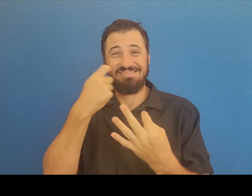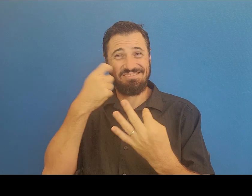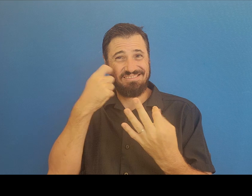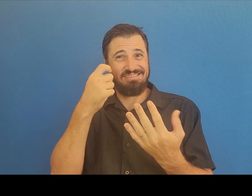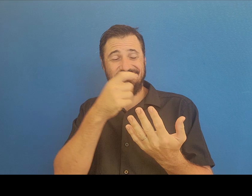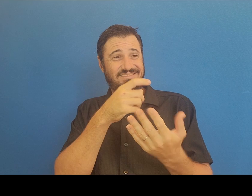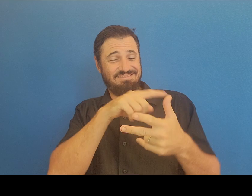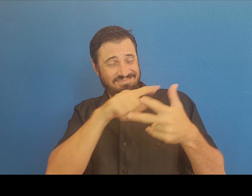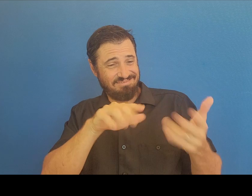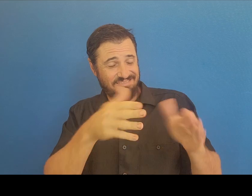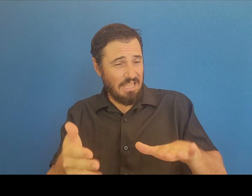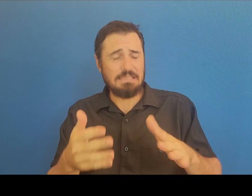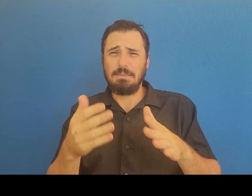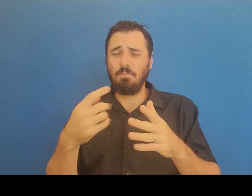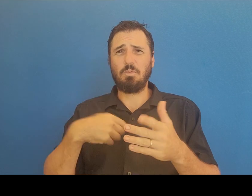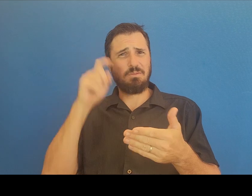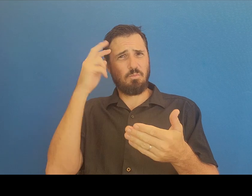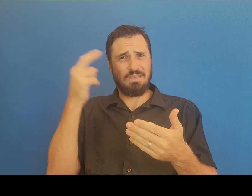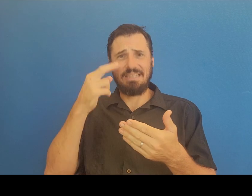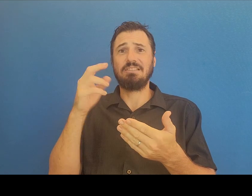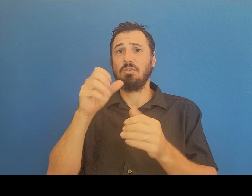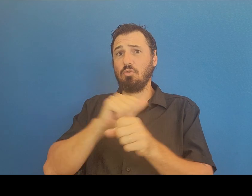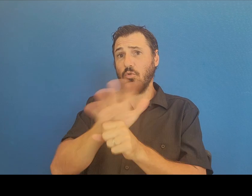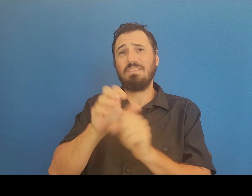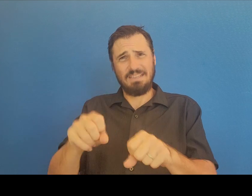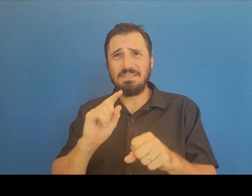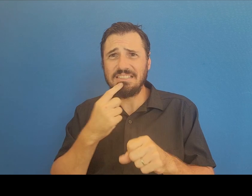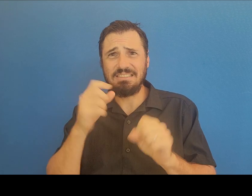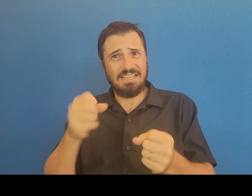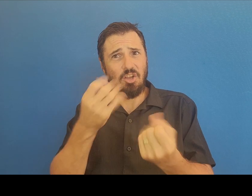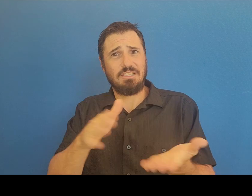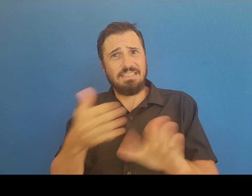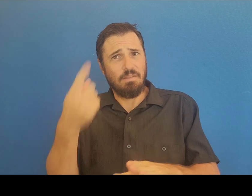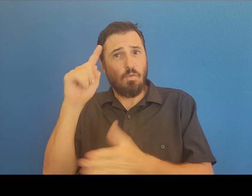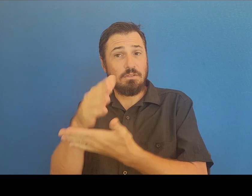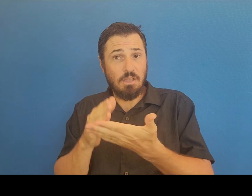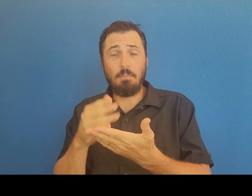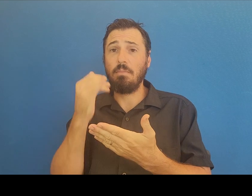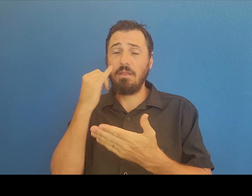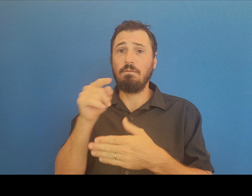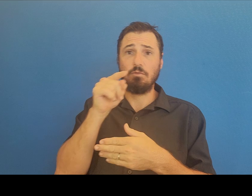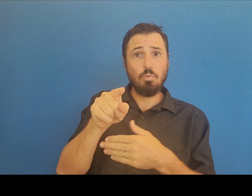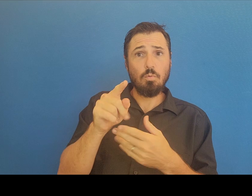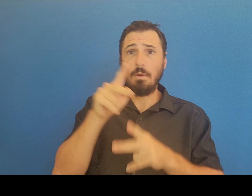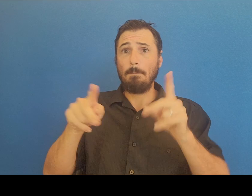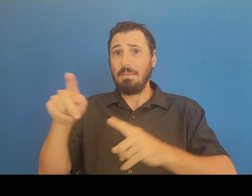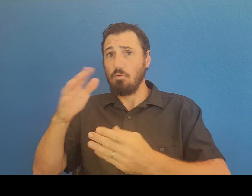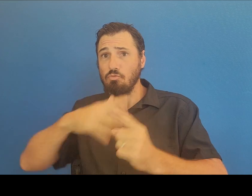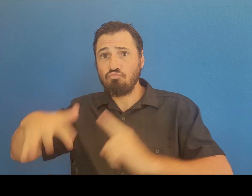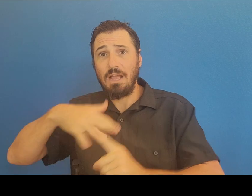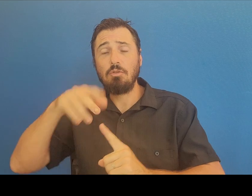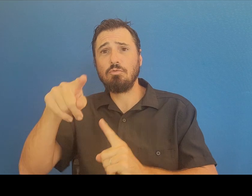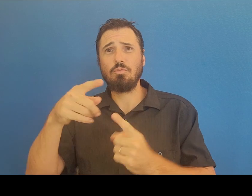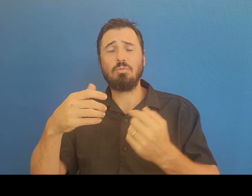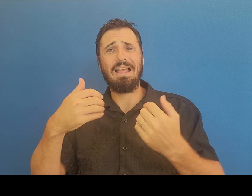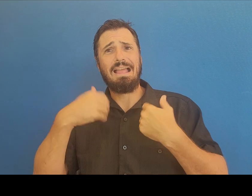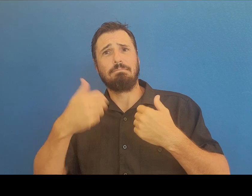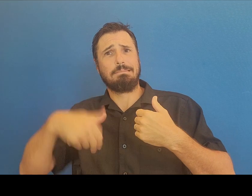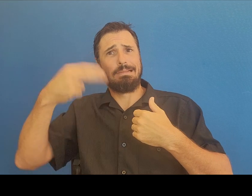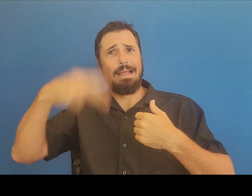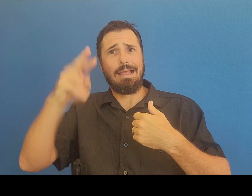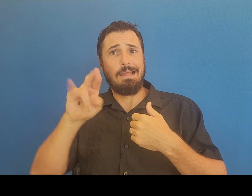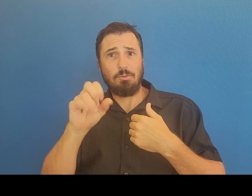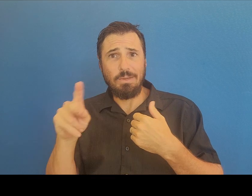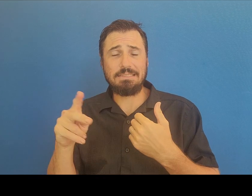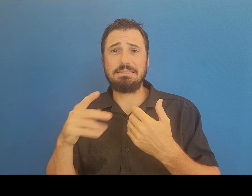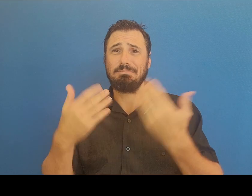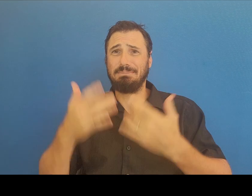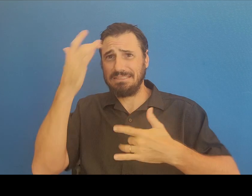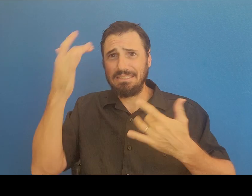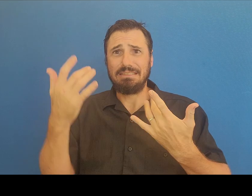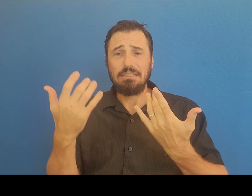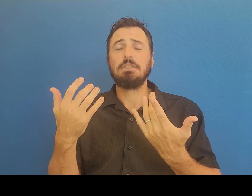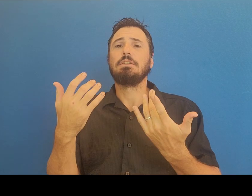The recent deaths are a sad reminder that COVID can be serious and even deadly for some. If you or those around you are at increased risk, please take precautions and seek medical care if